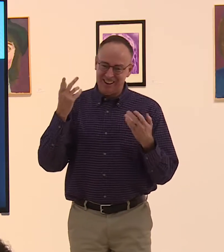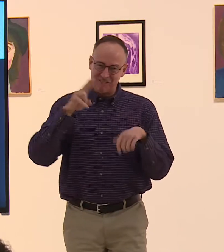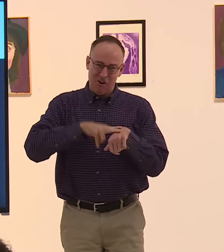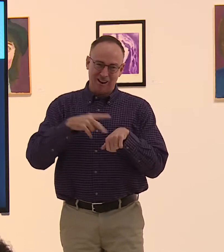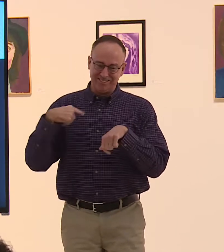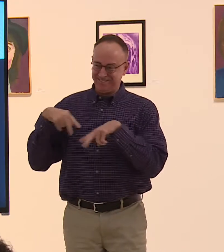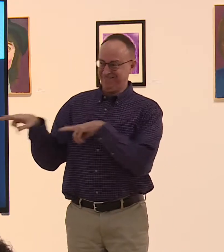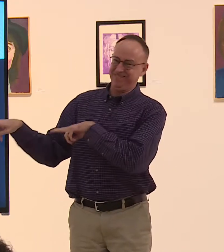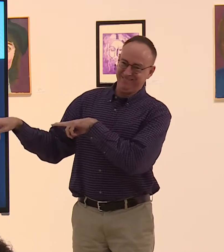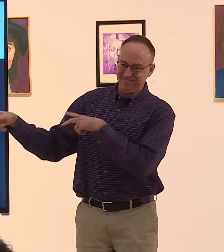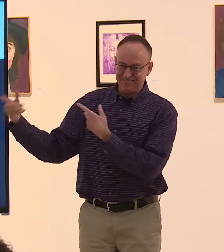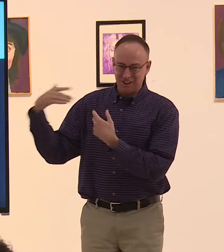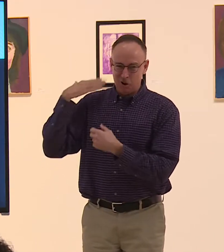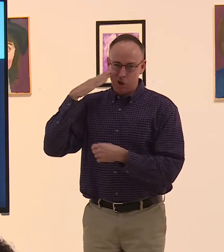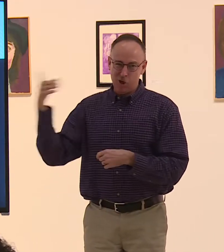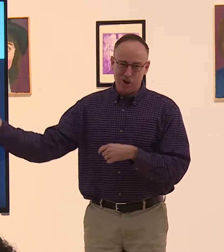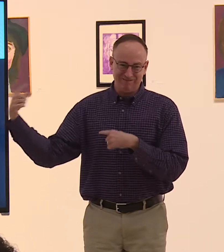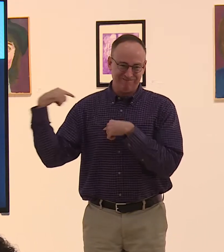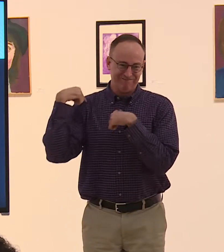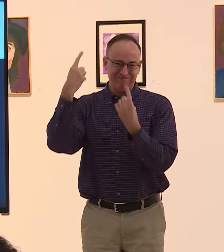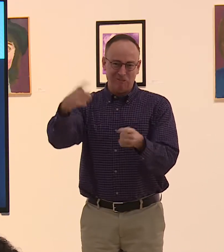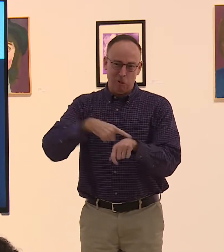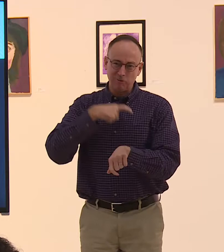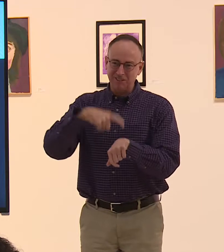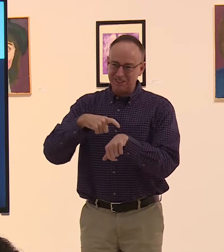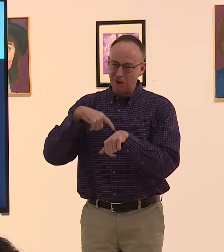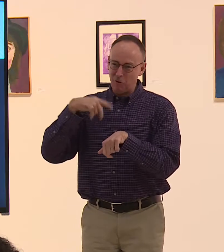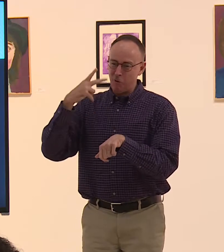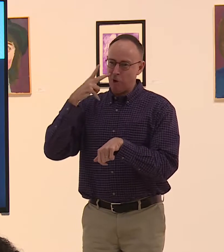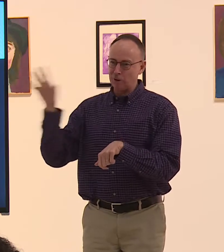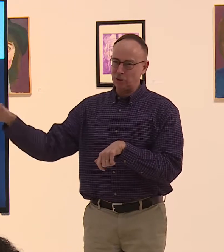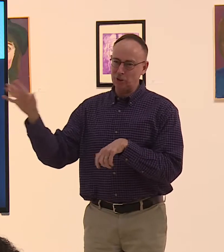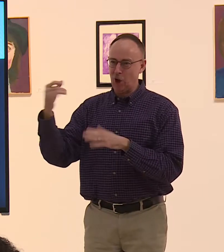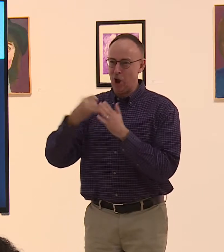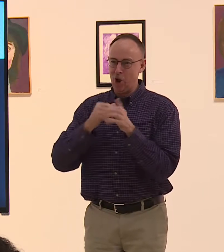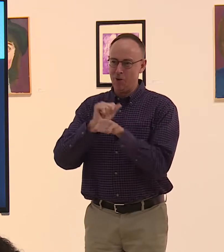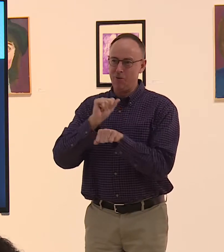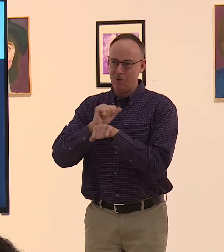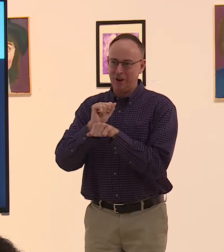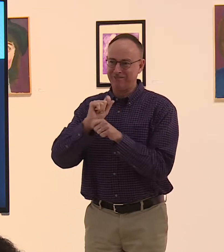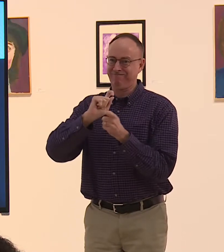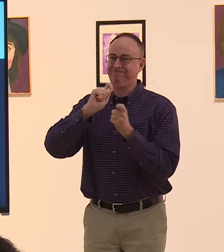rather, my sister-in-law. So we've known each other for a long time.